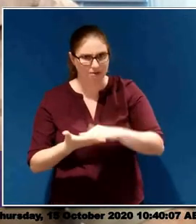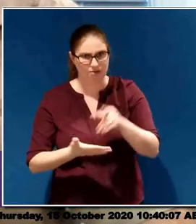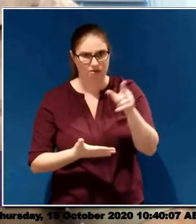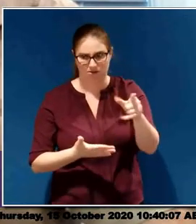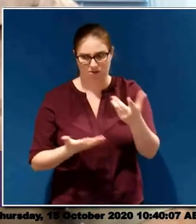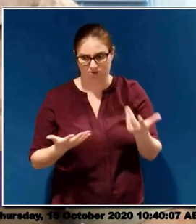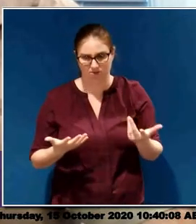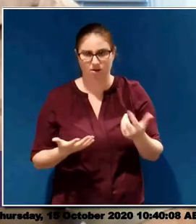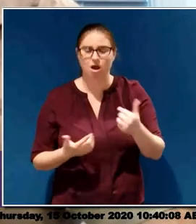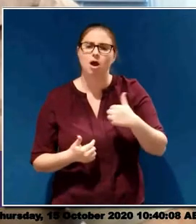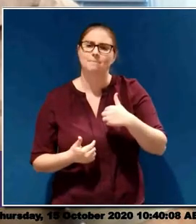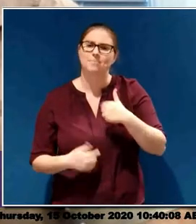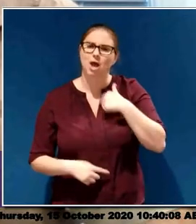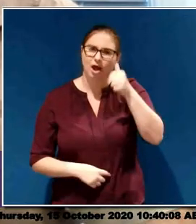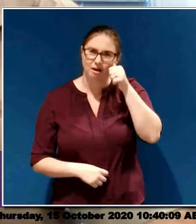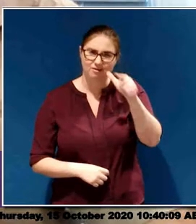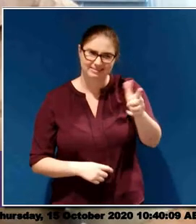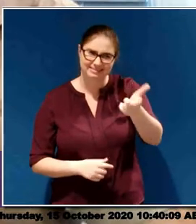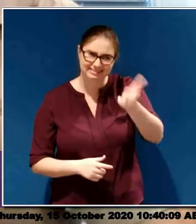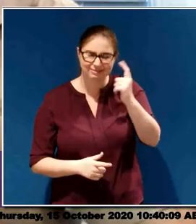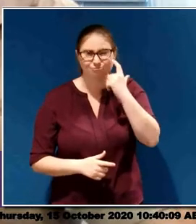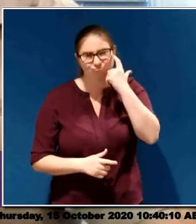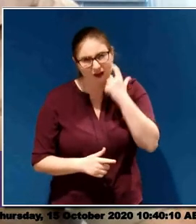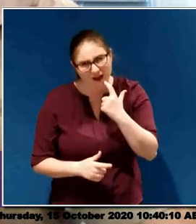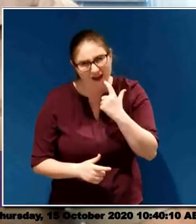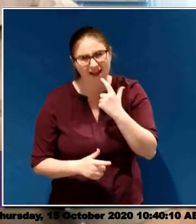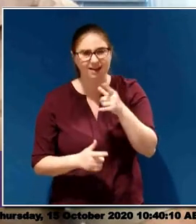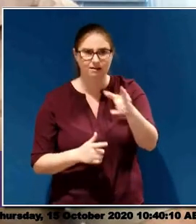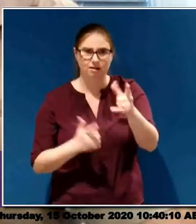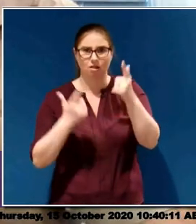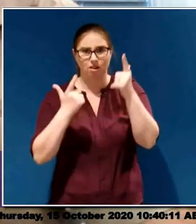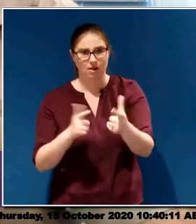I know she'd send me a lot of emails, they started a communication book.